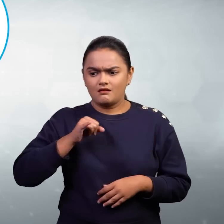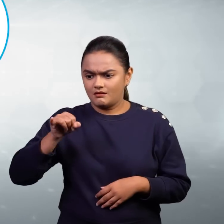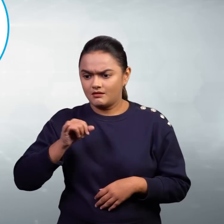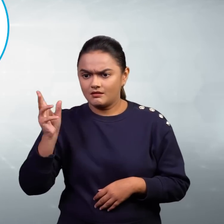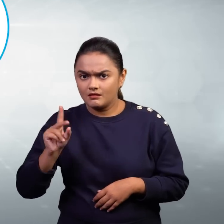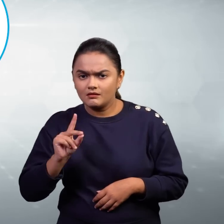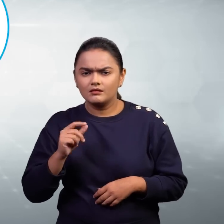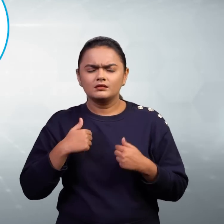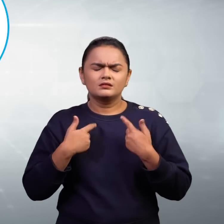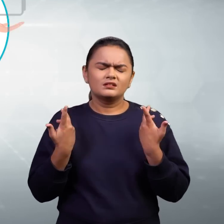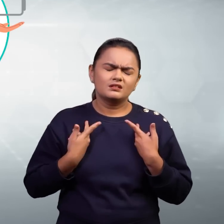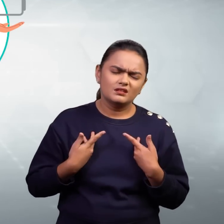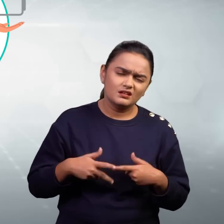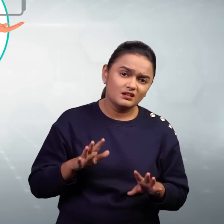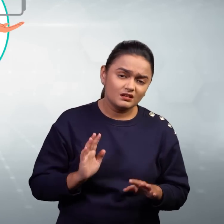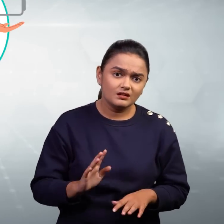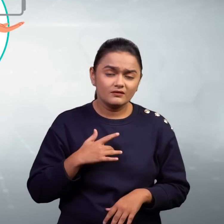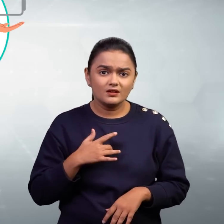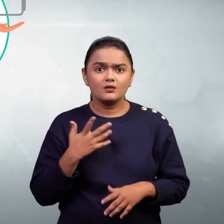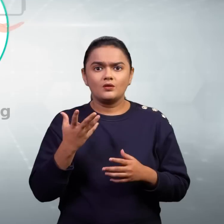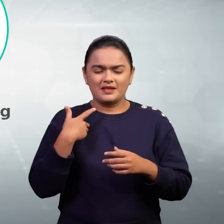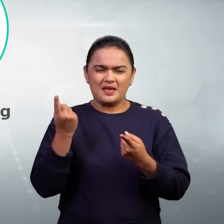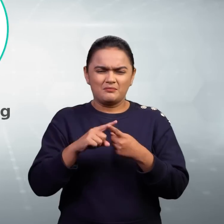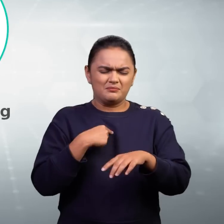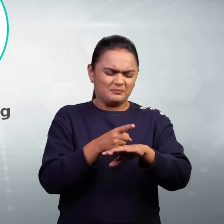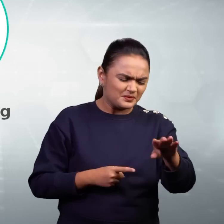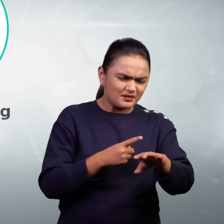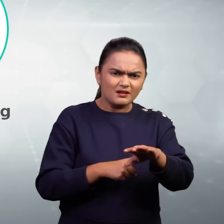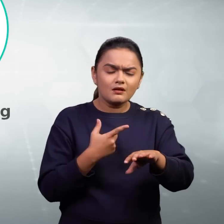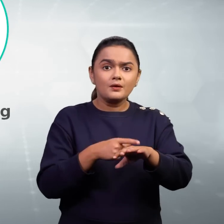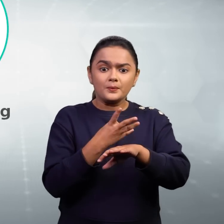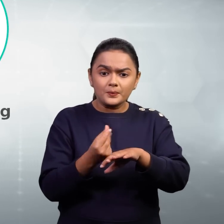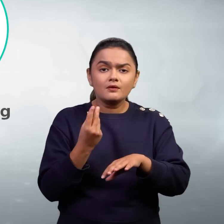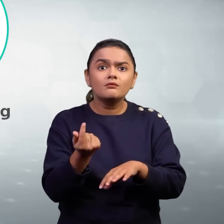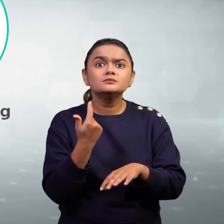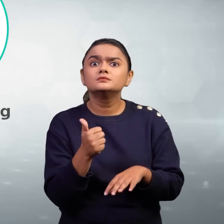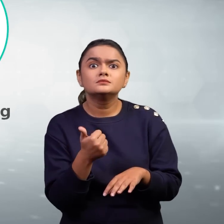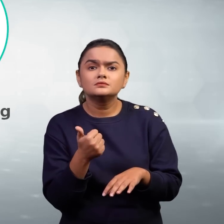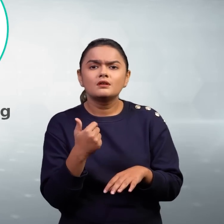We will urinate frequently and feel tired. If we get injured, the wound will heal slowly.